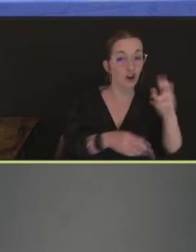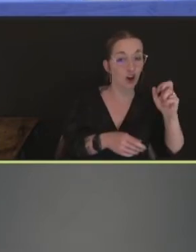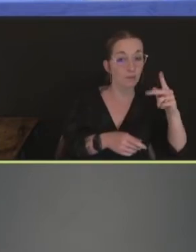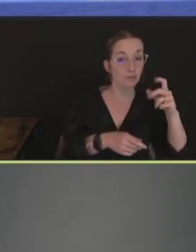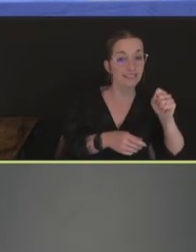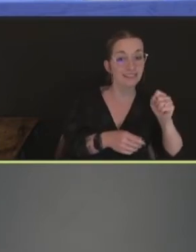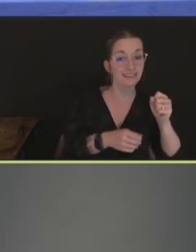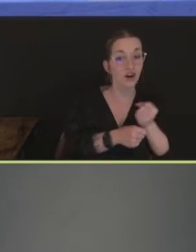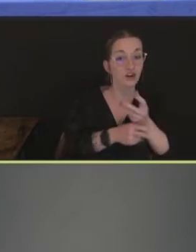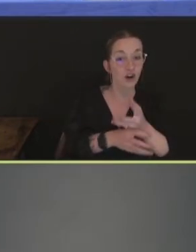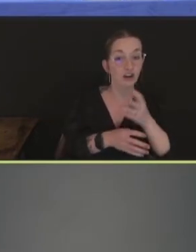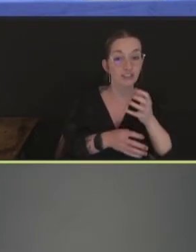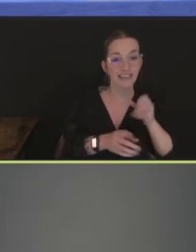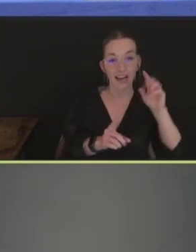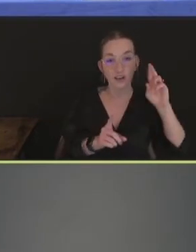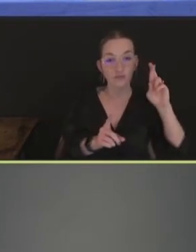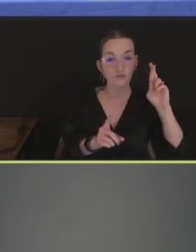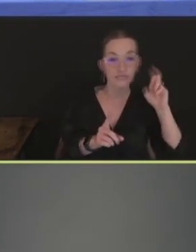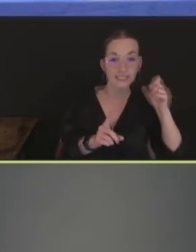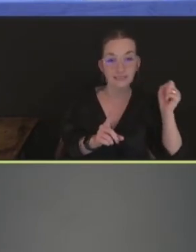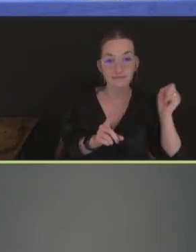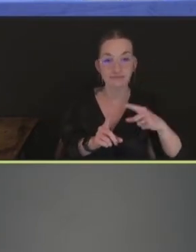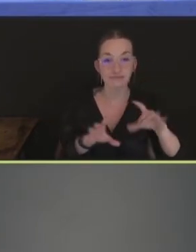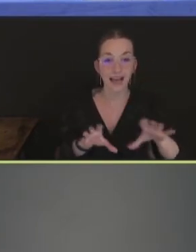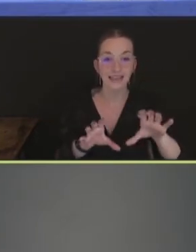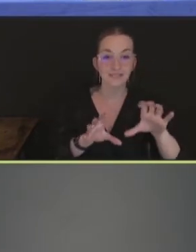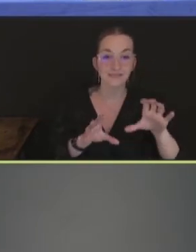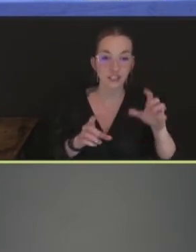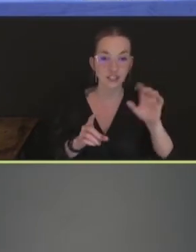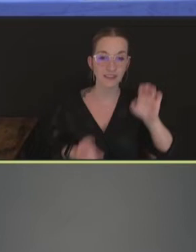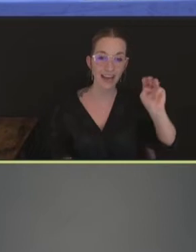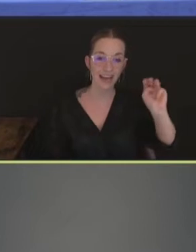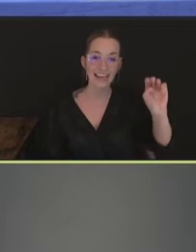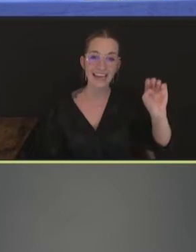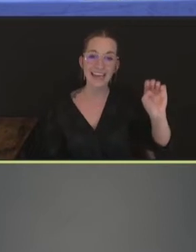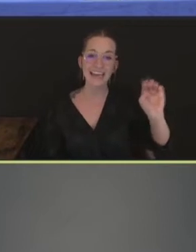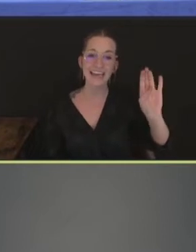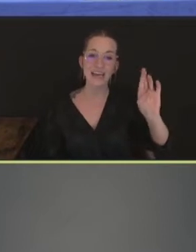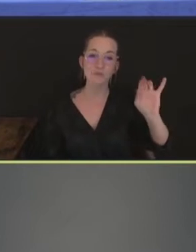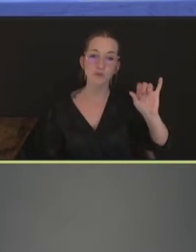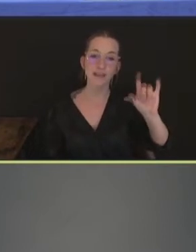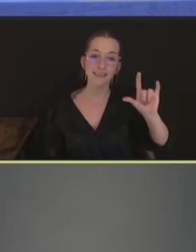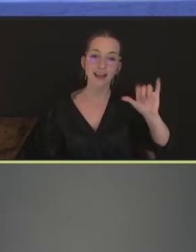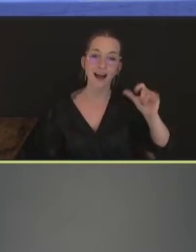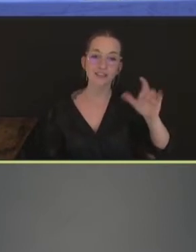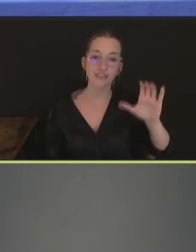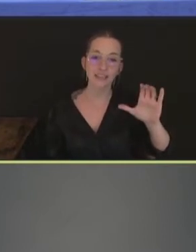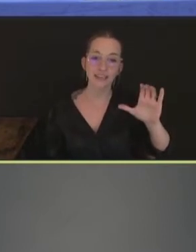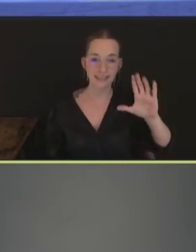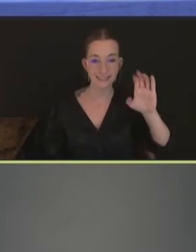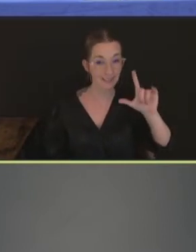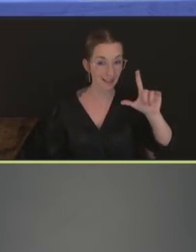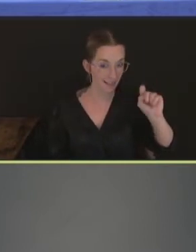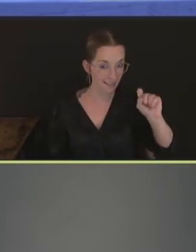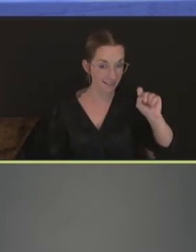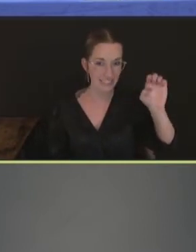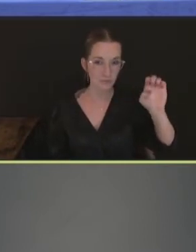Next slide. Gene silencing and reactivation, as Peter has already mentioned, they're controlled